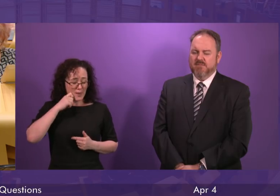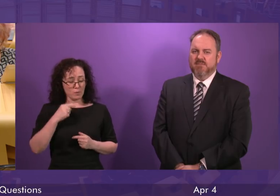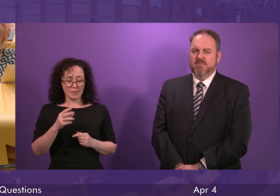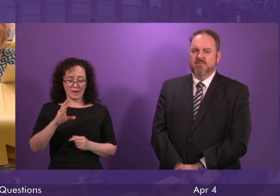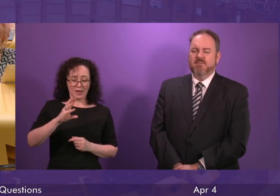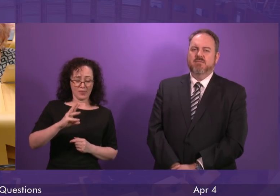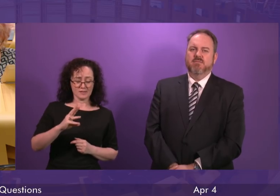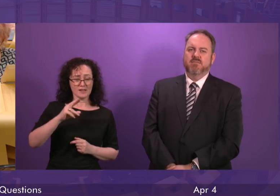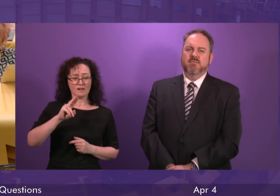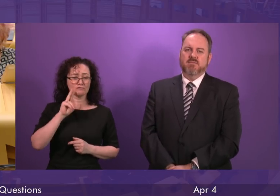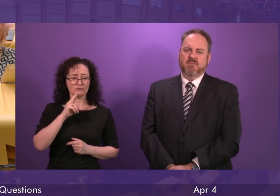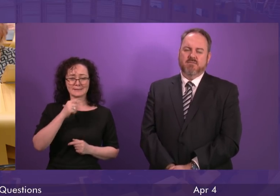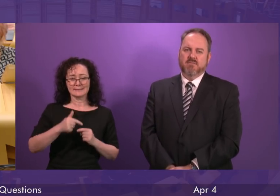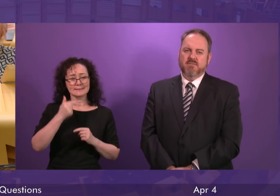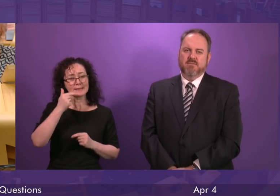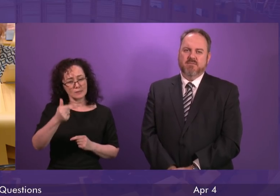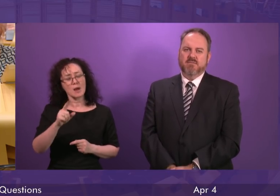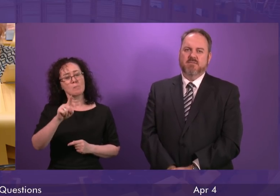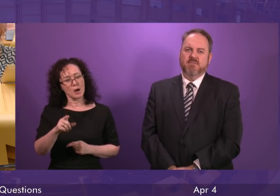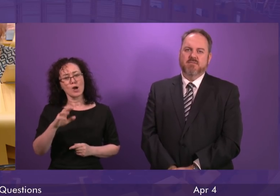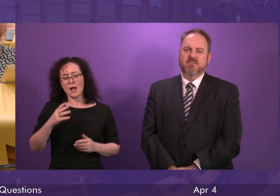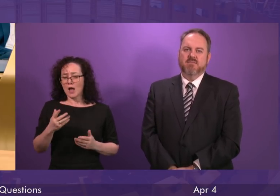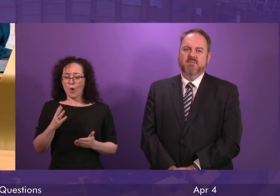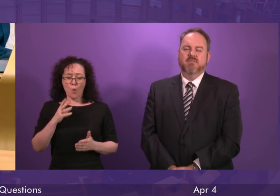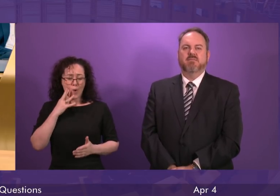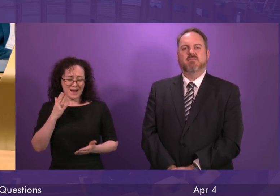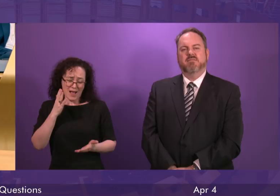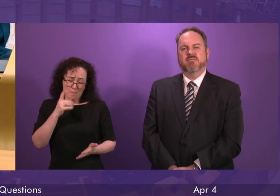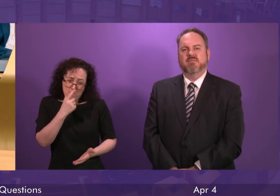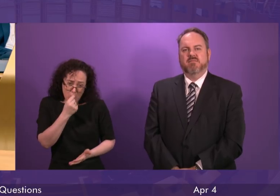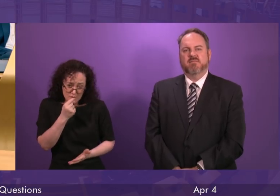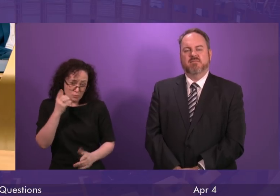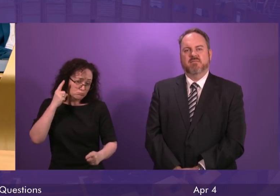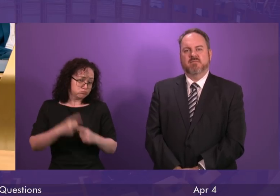after that, for full consideration by the Parliament.